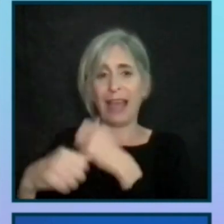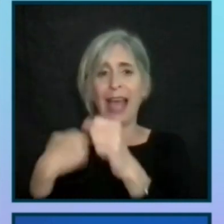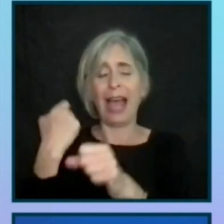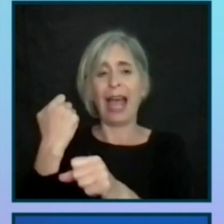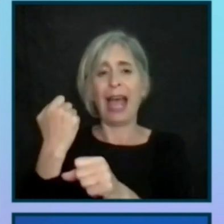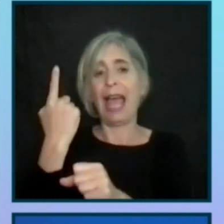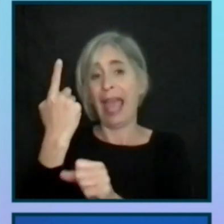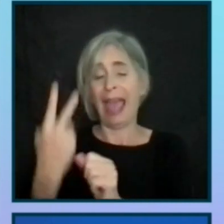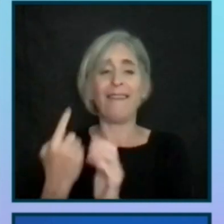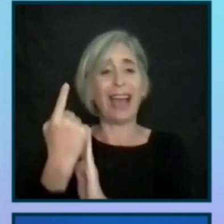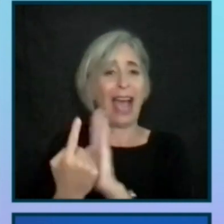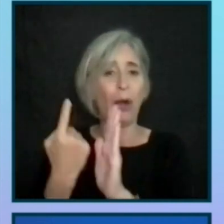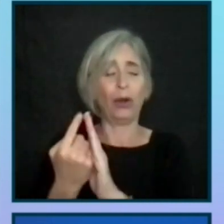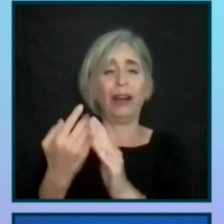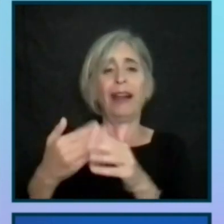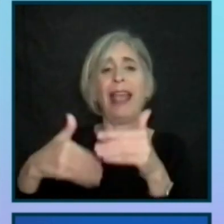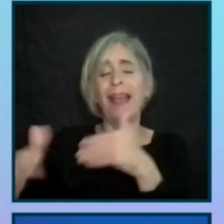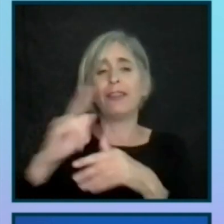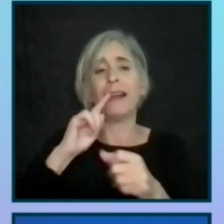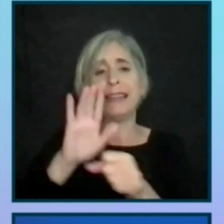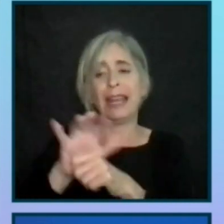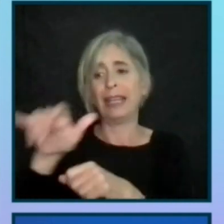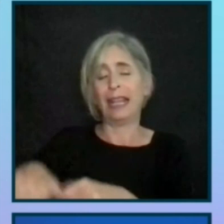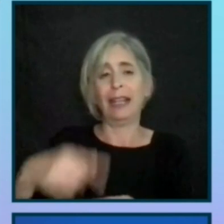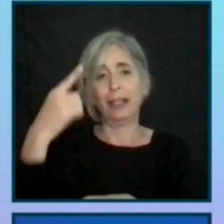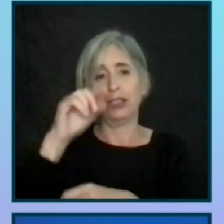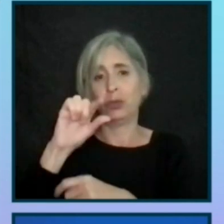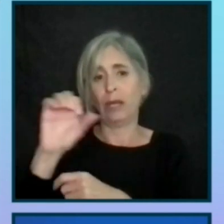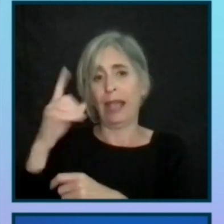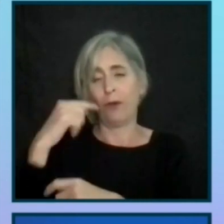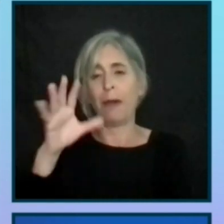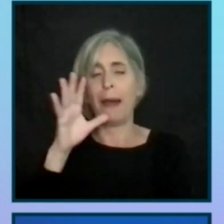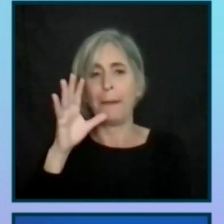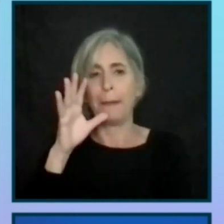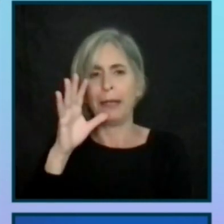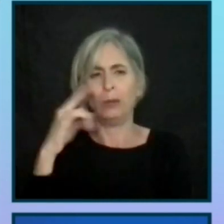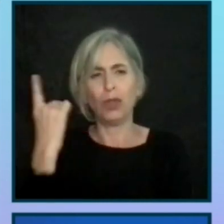And I like to think of it, GAAD was always about my dad